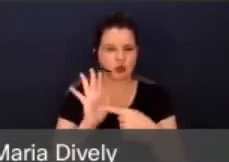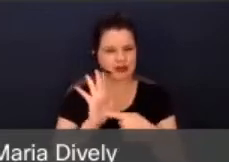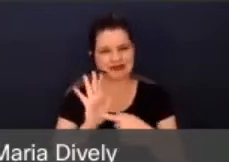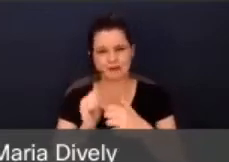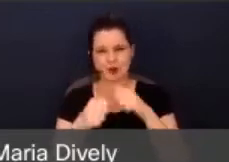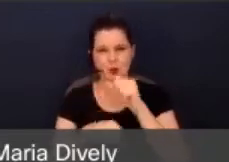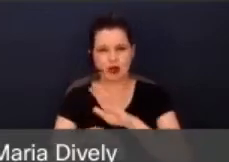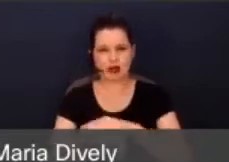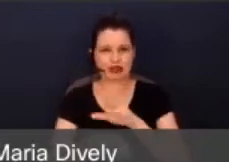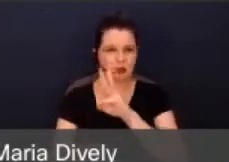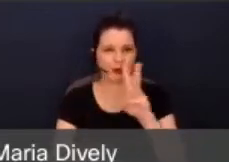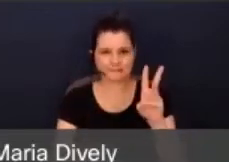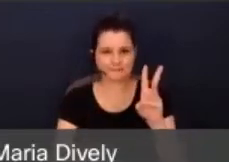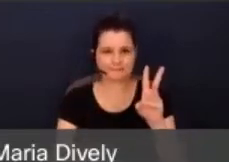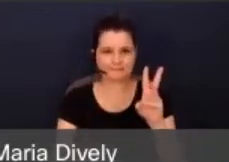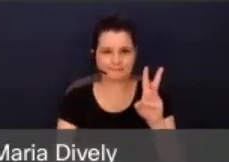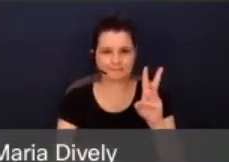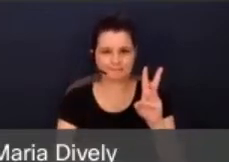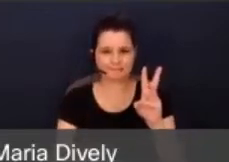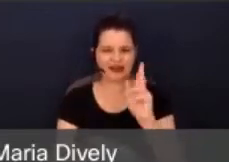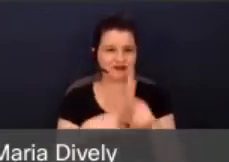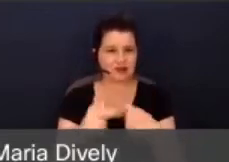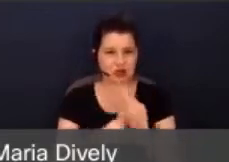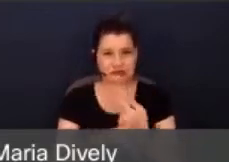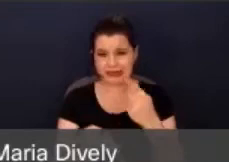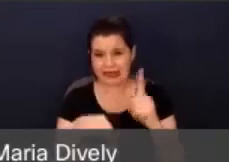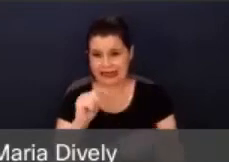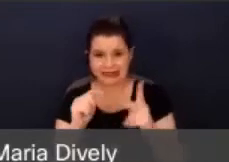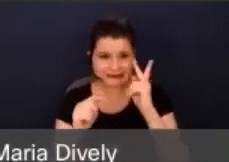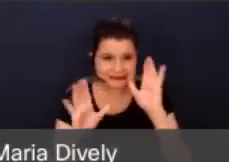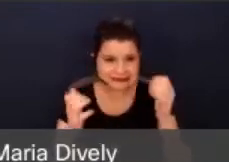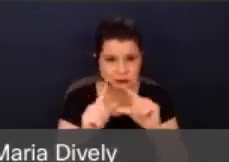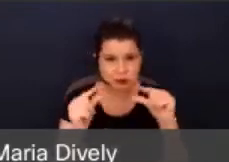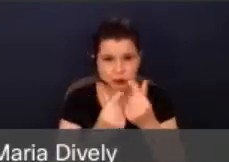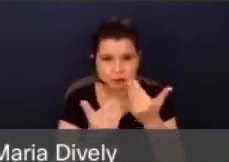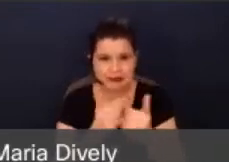but I'm working on the web, um, version and I can't seem to group things in the web version.